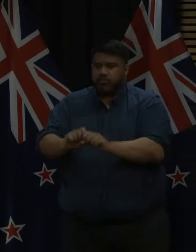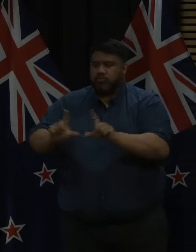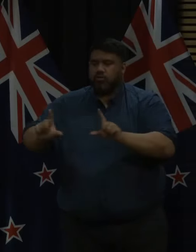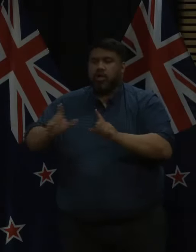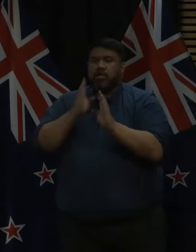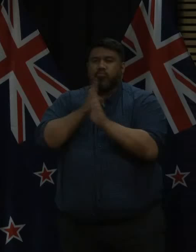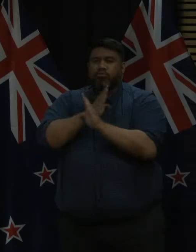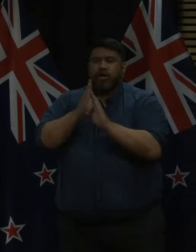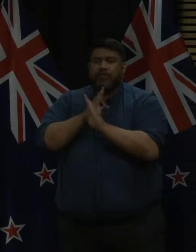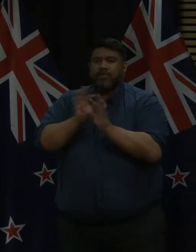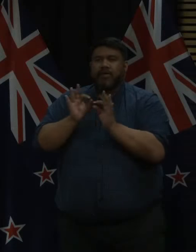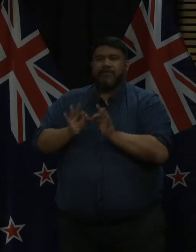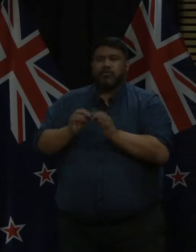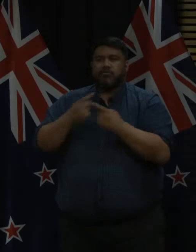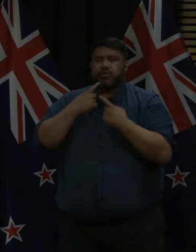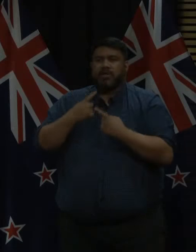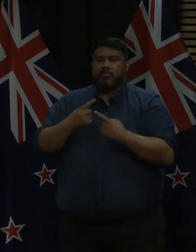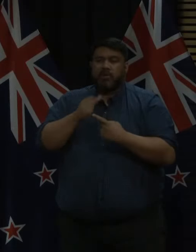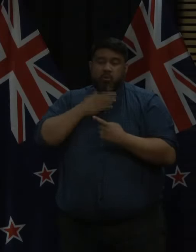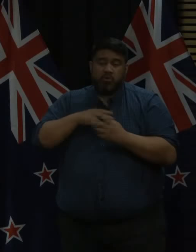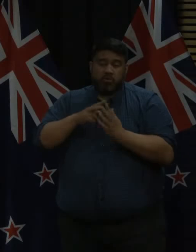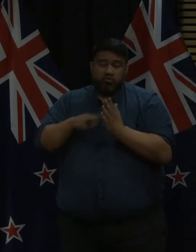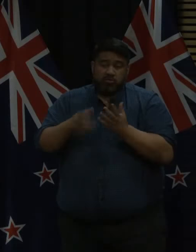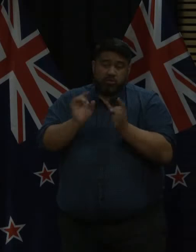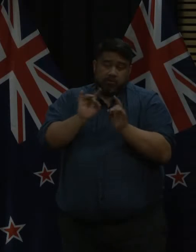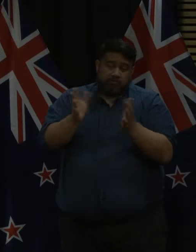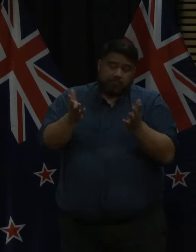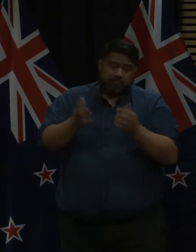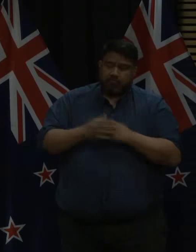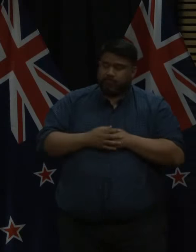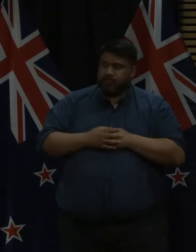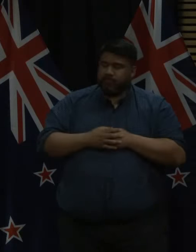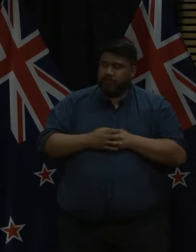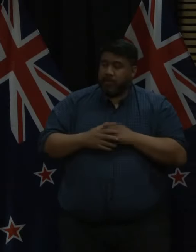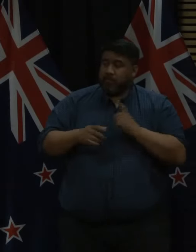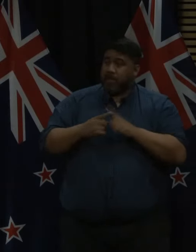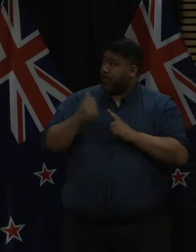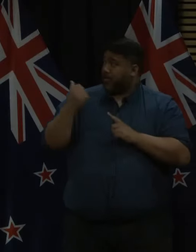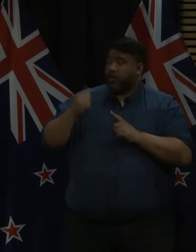around COVID vaccines, COVID